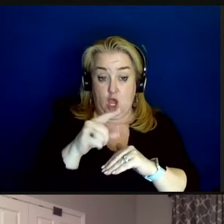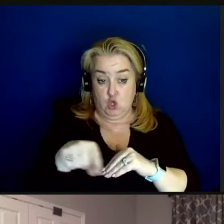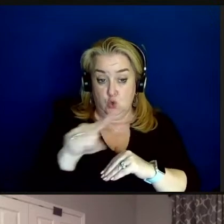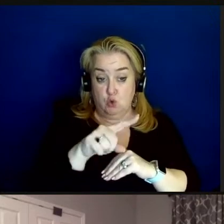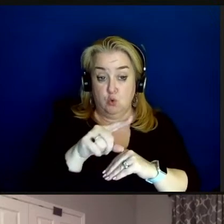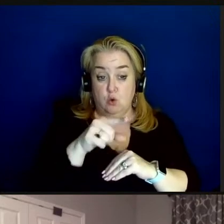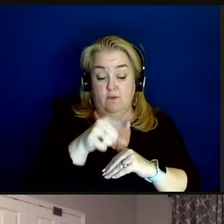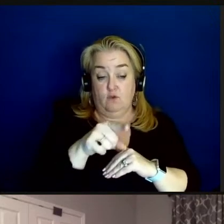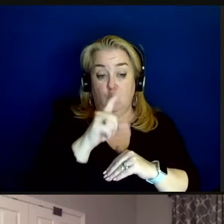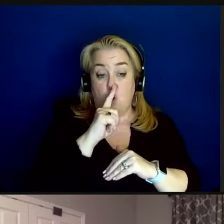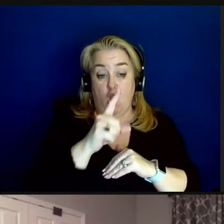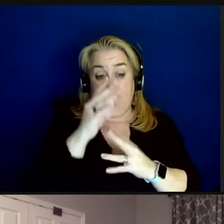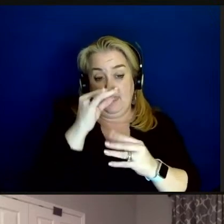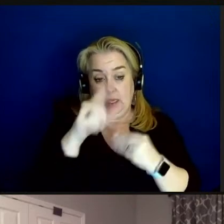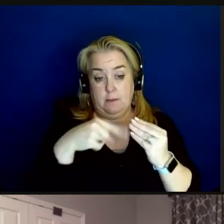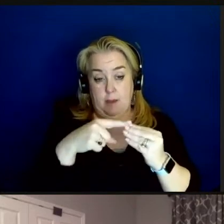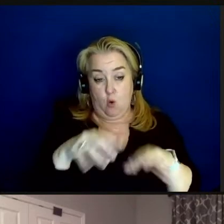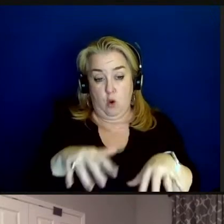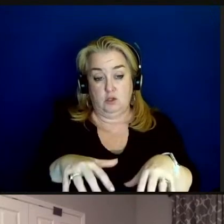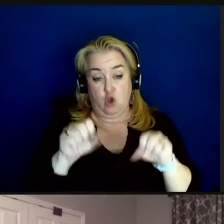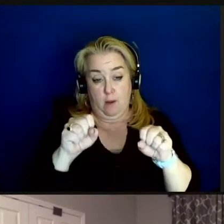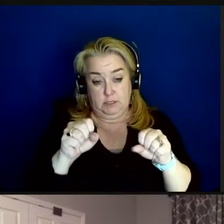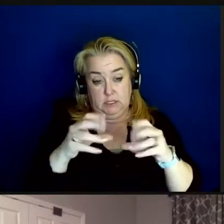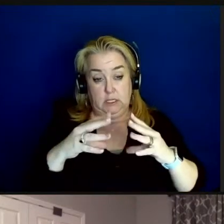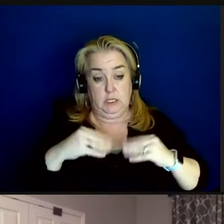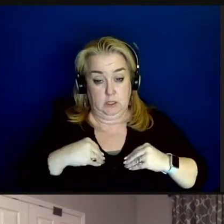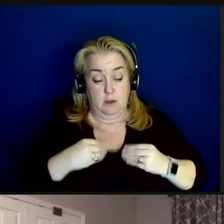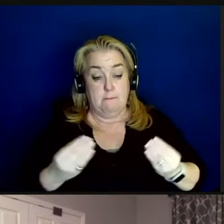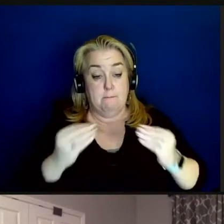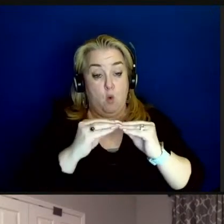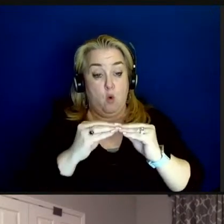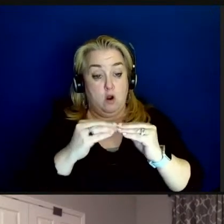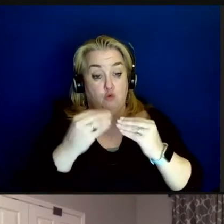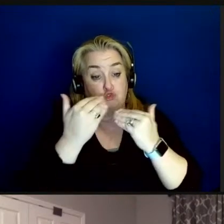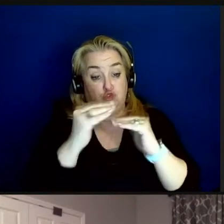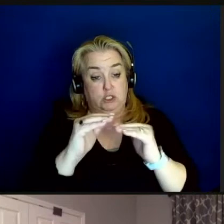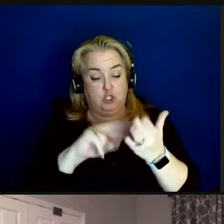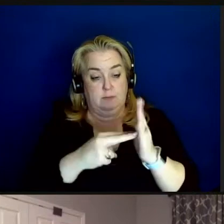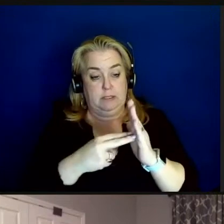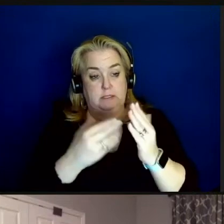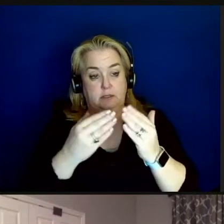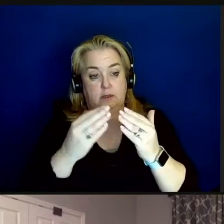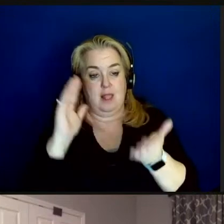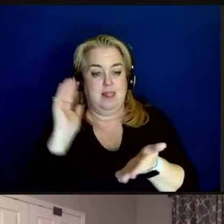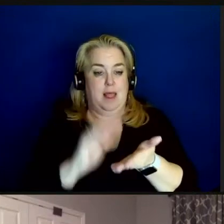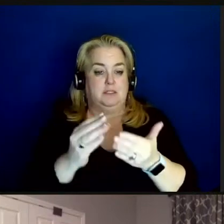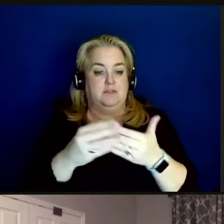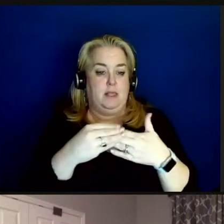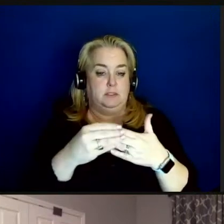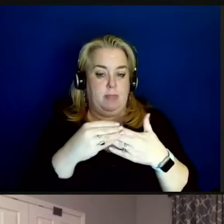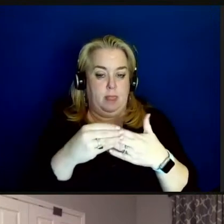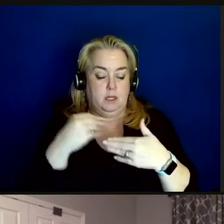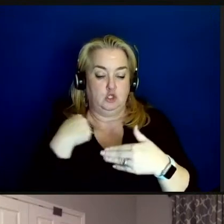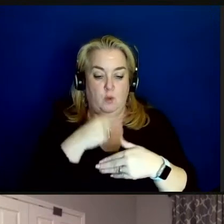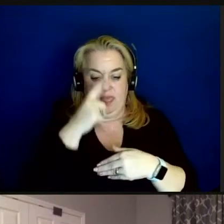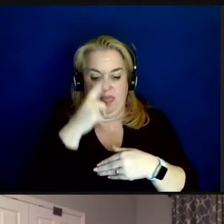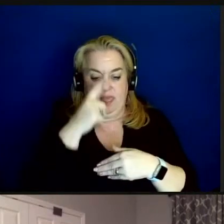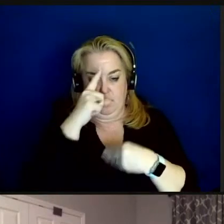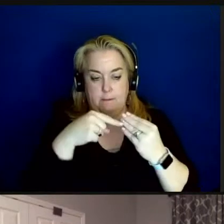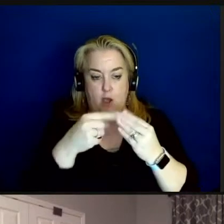ANY REVENUE SOURCE CAN BE